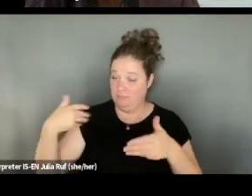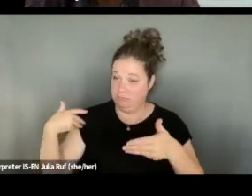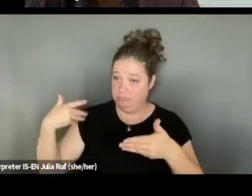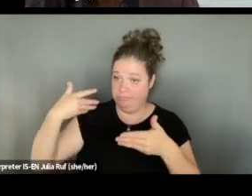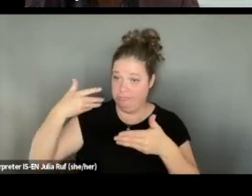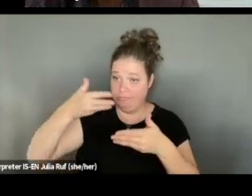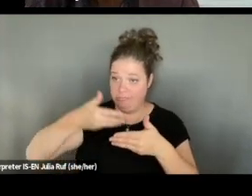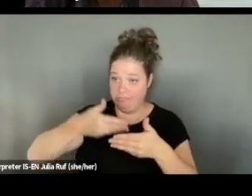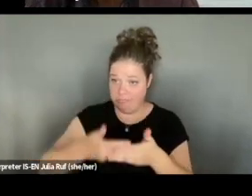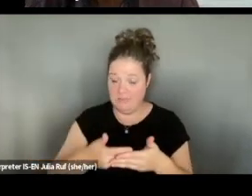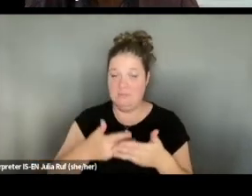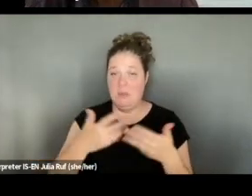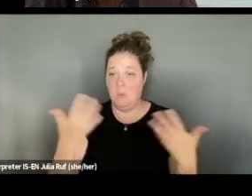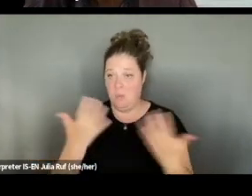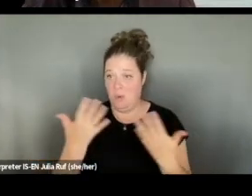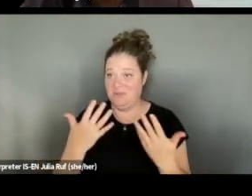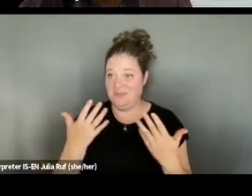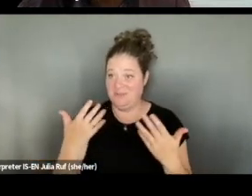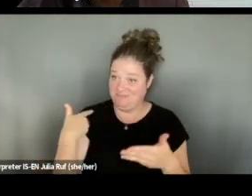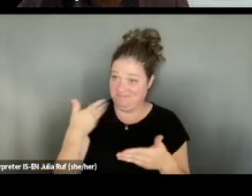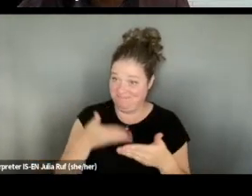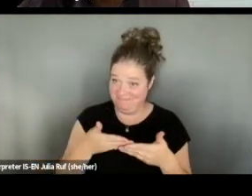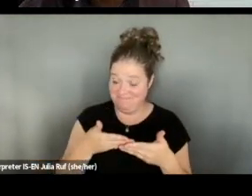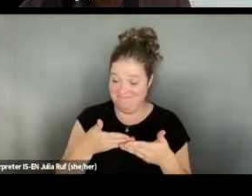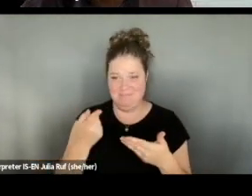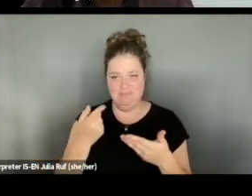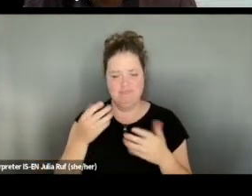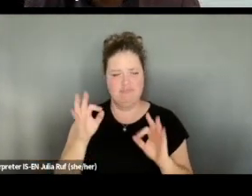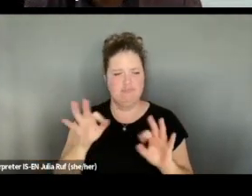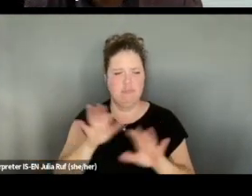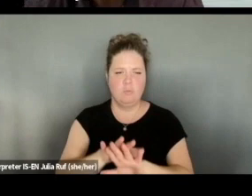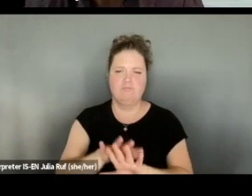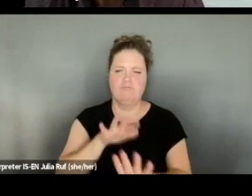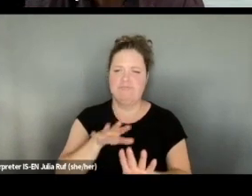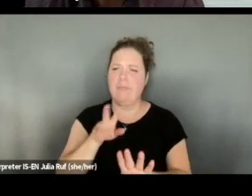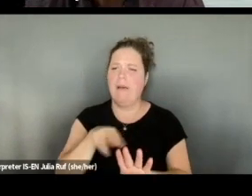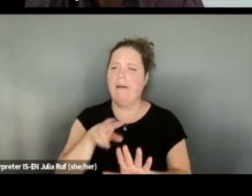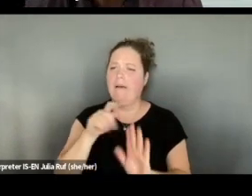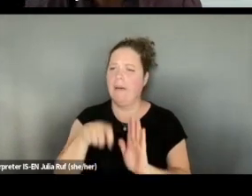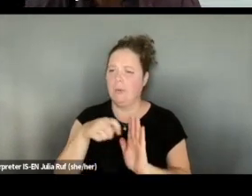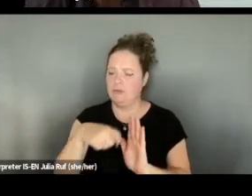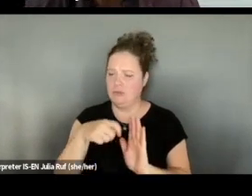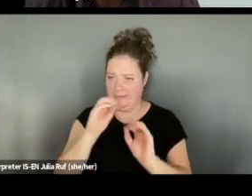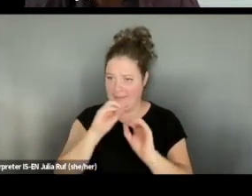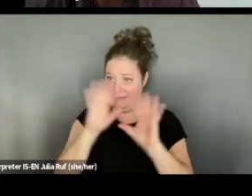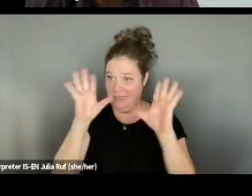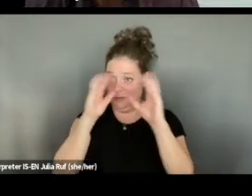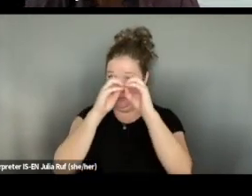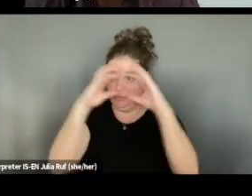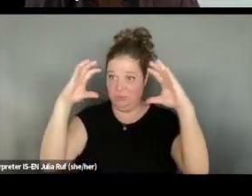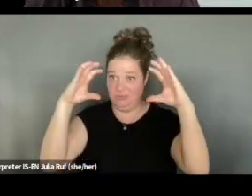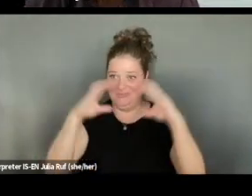what is reached in the project so far. And also you had an overview. And I think it would be the best time for a coffee break. We are around